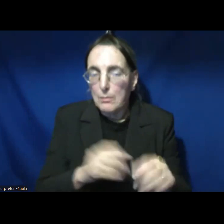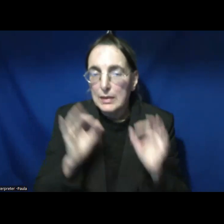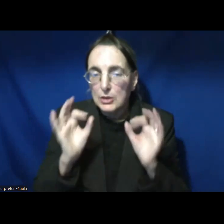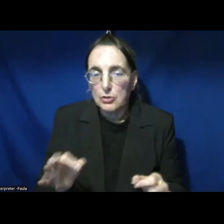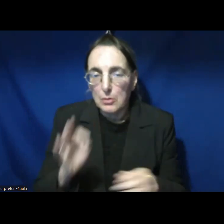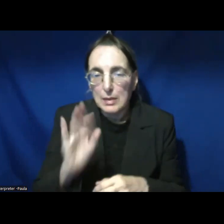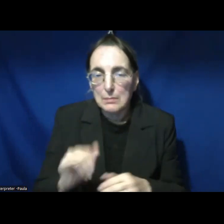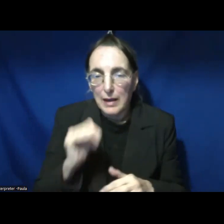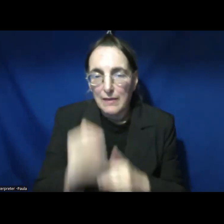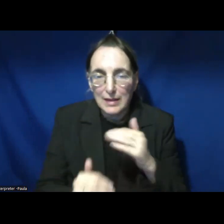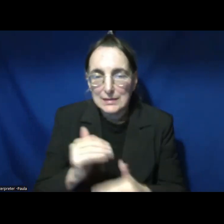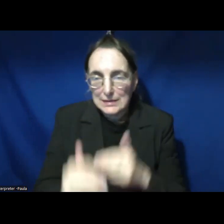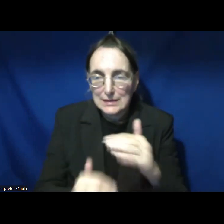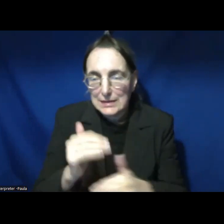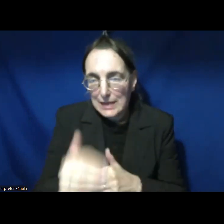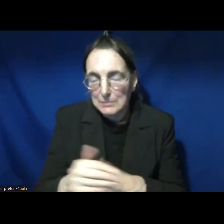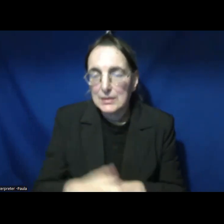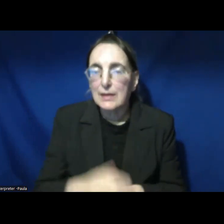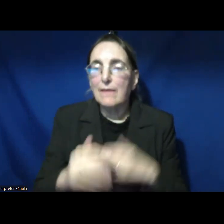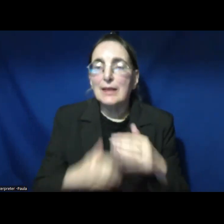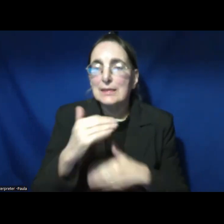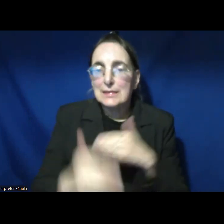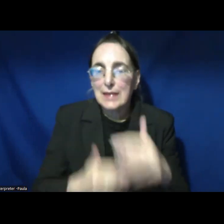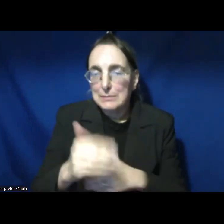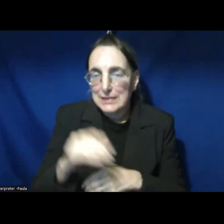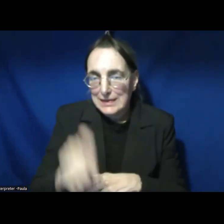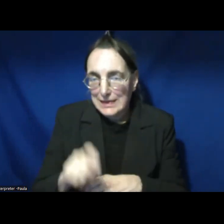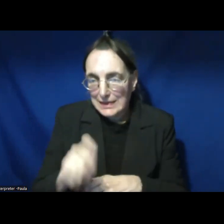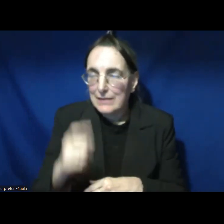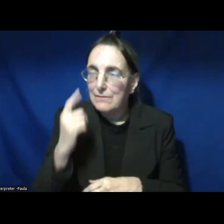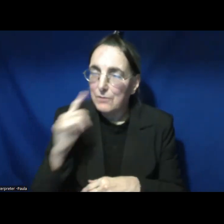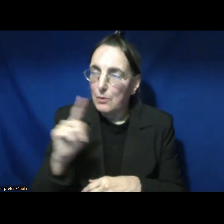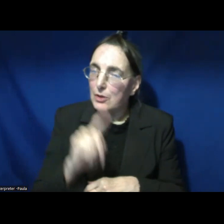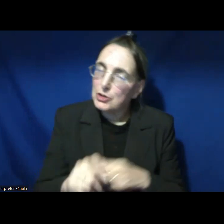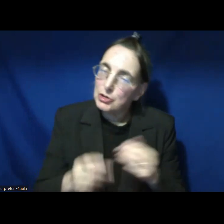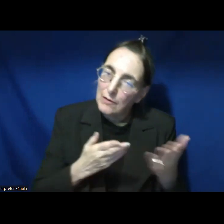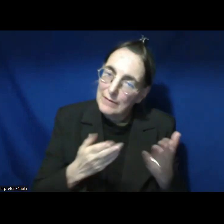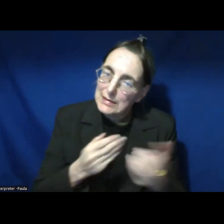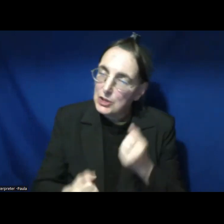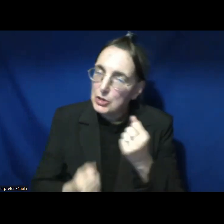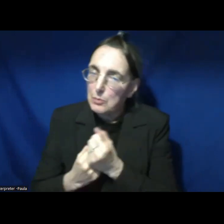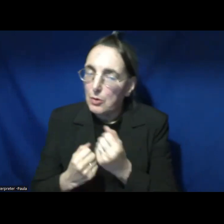the delivery of needed services and supports to individuals experiencing art risk of experiencing homelessness.